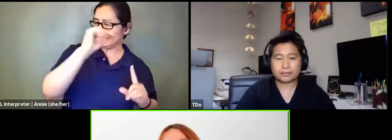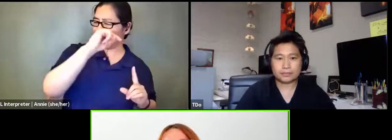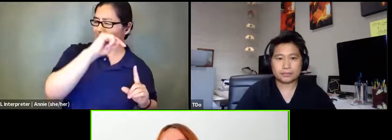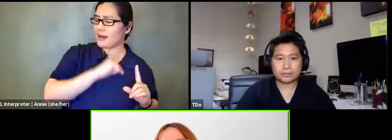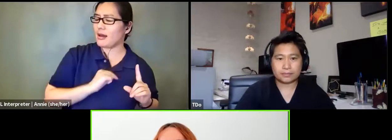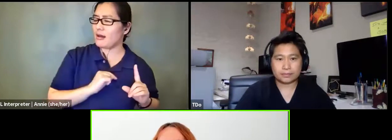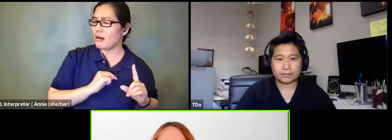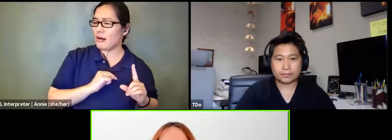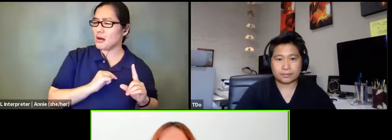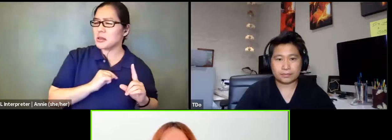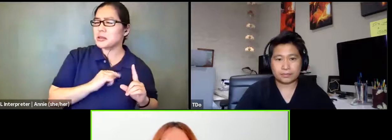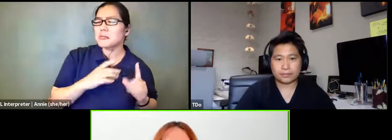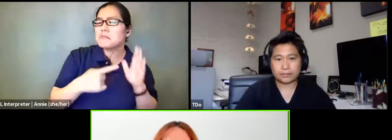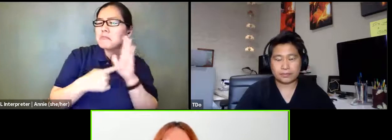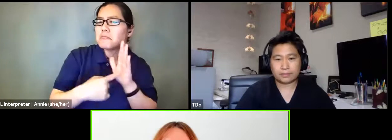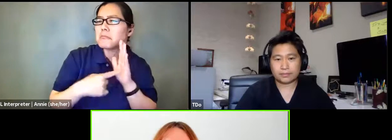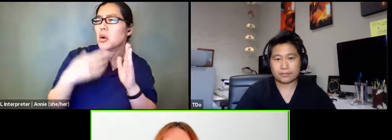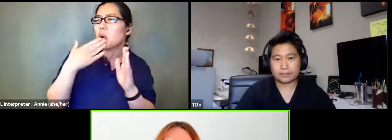some good things for companies to be doing right now at this moment?